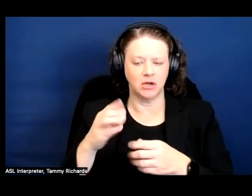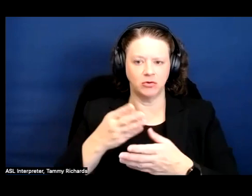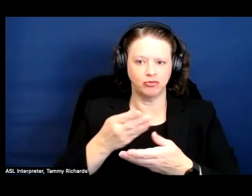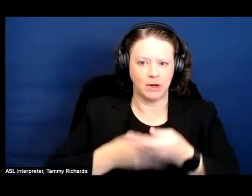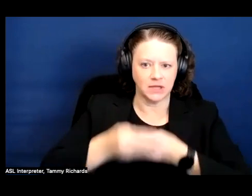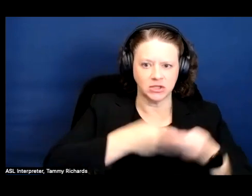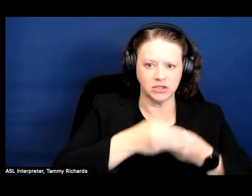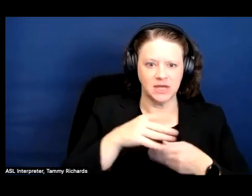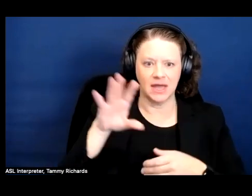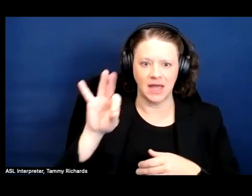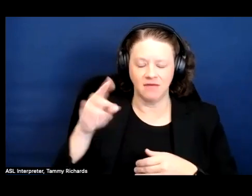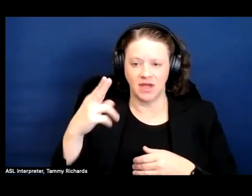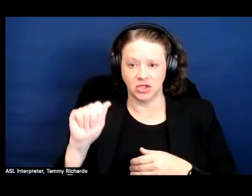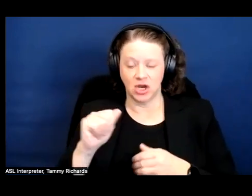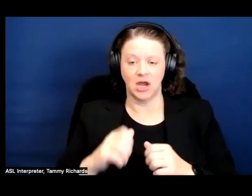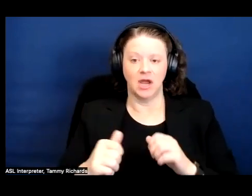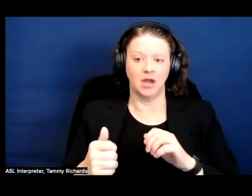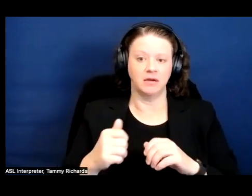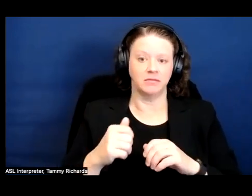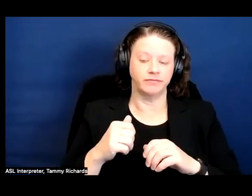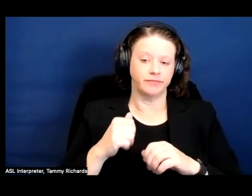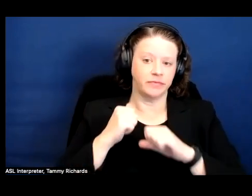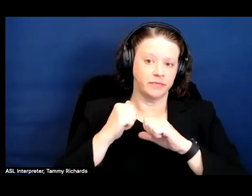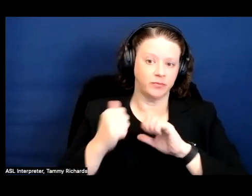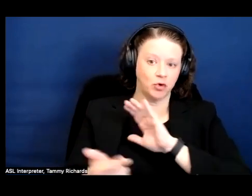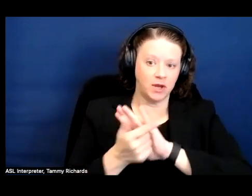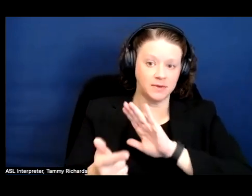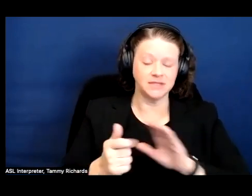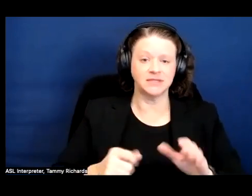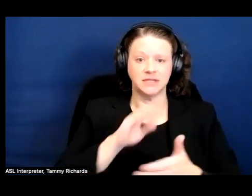that type of restriction would not apply to your assistance animal.